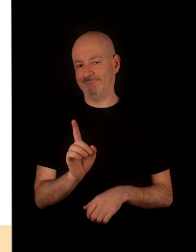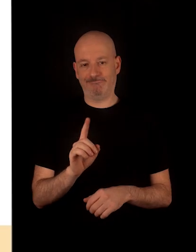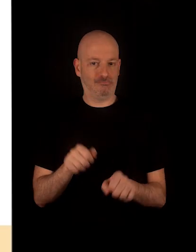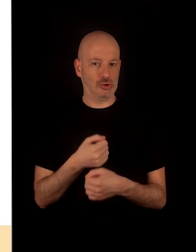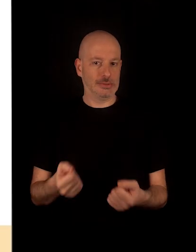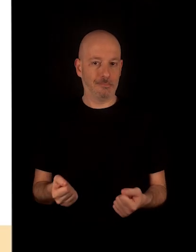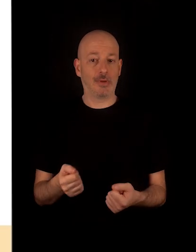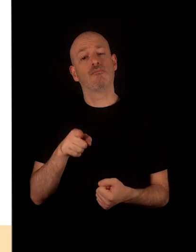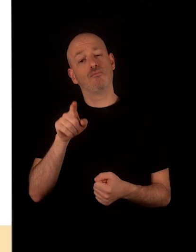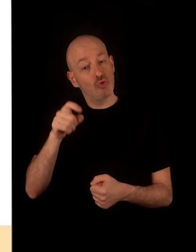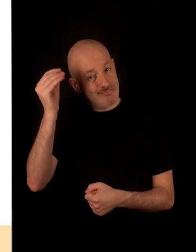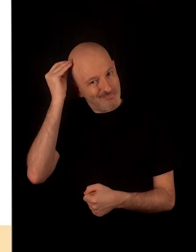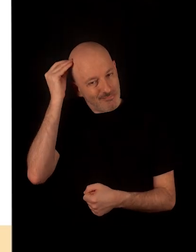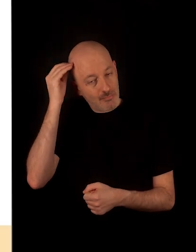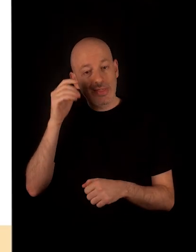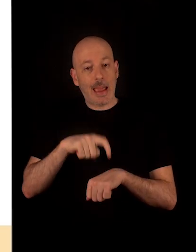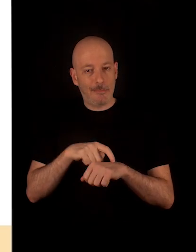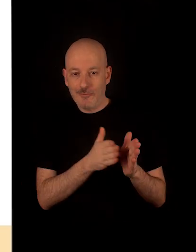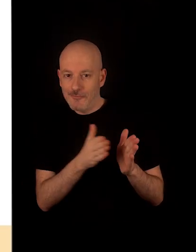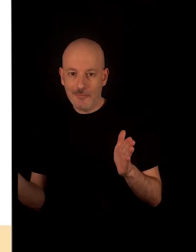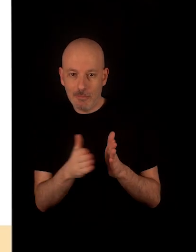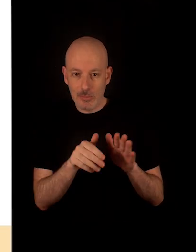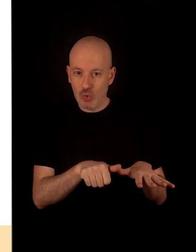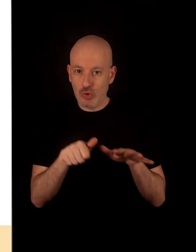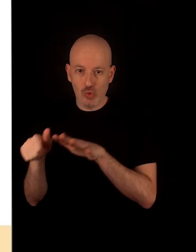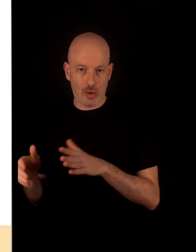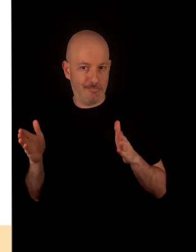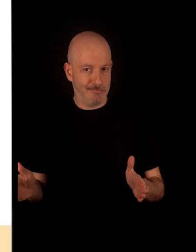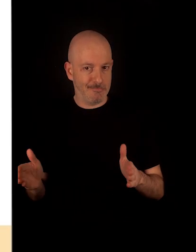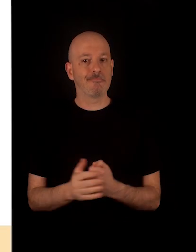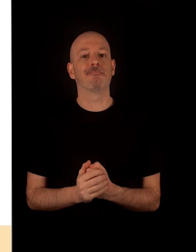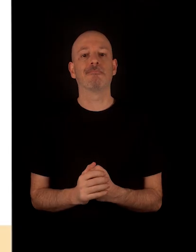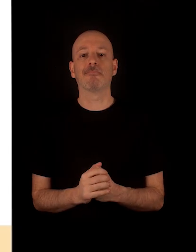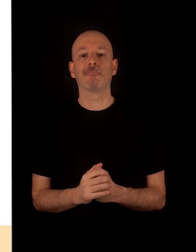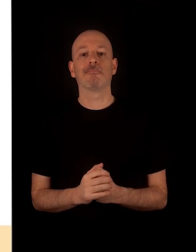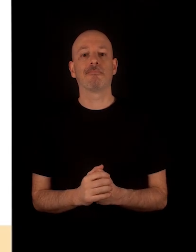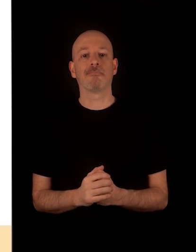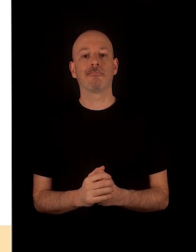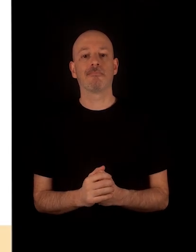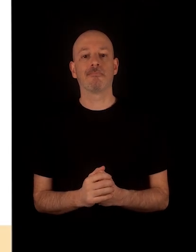from the 5th of May until the 30th of September. So you have all this time to submit